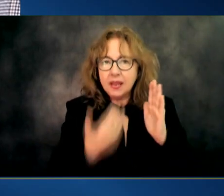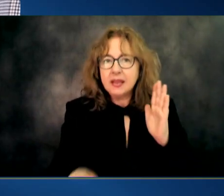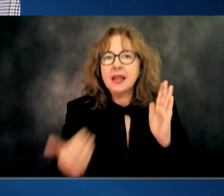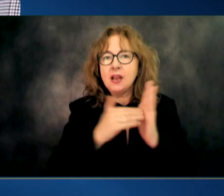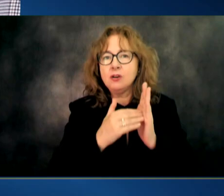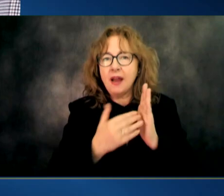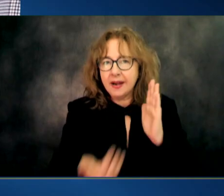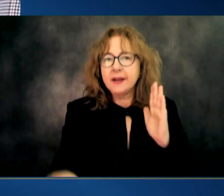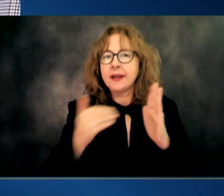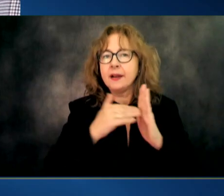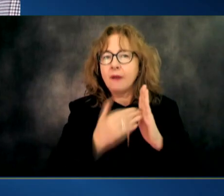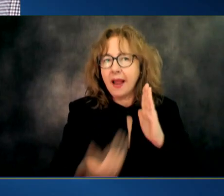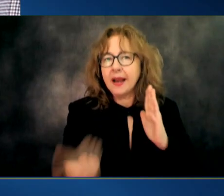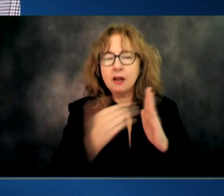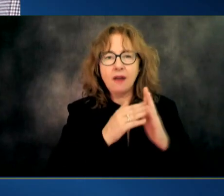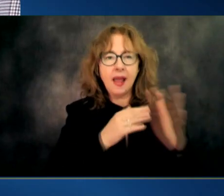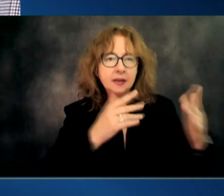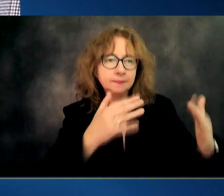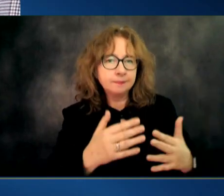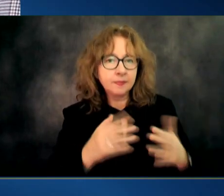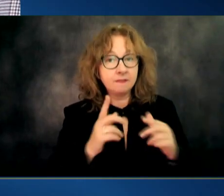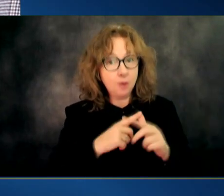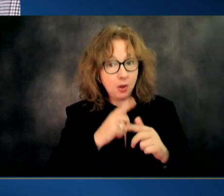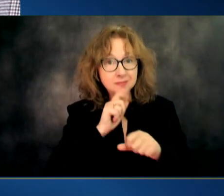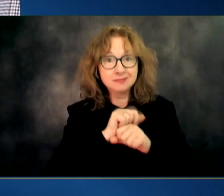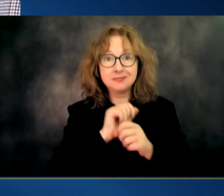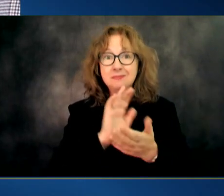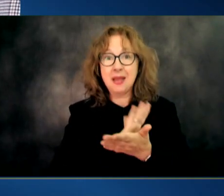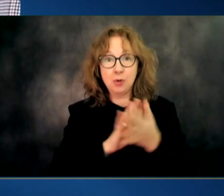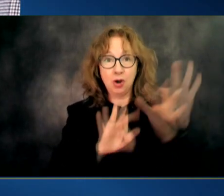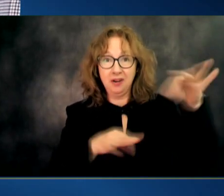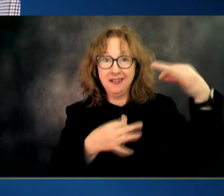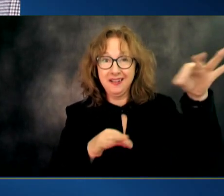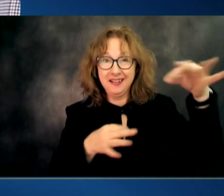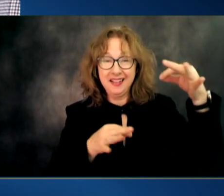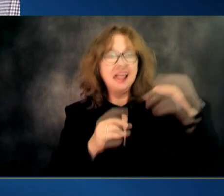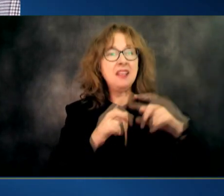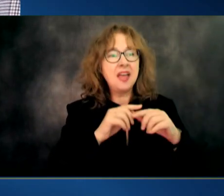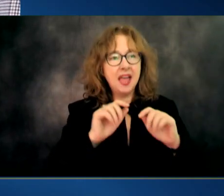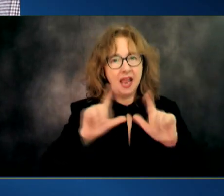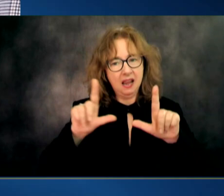So, first it was paper, then it was sort of a working prototype. And then it was sort of a